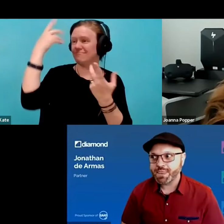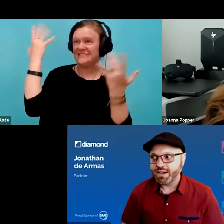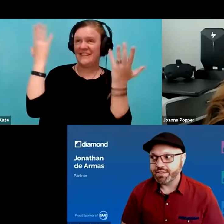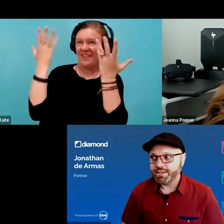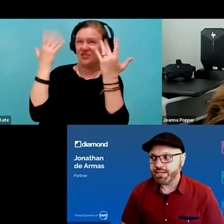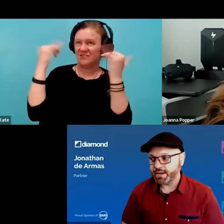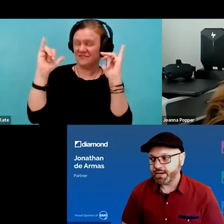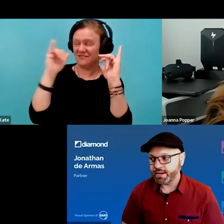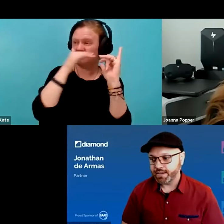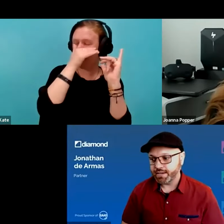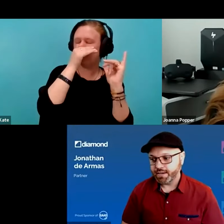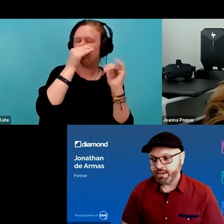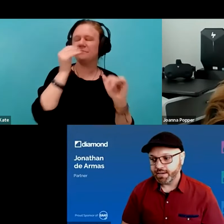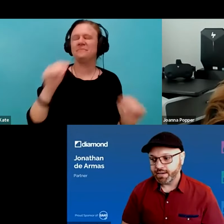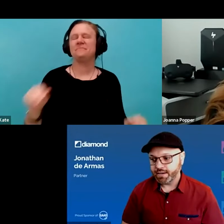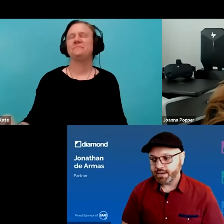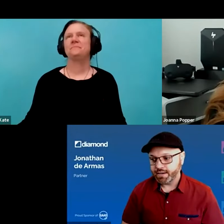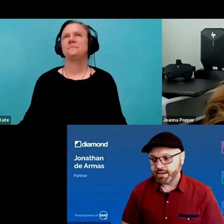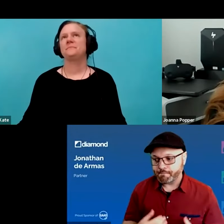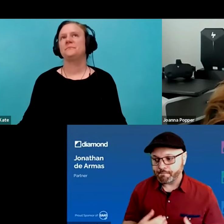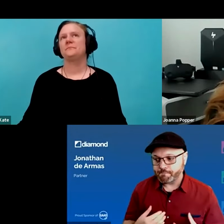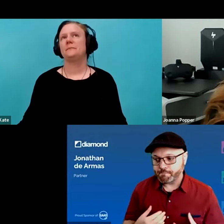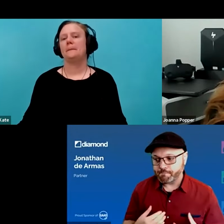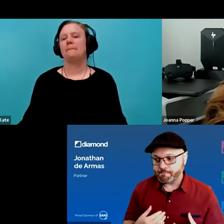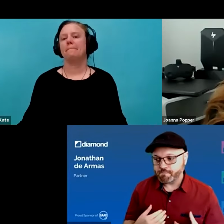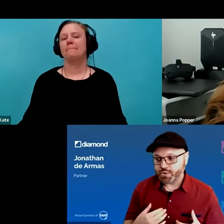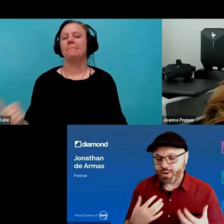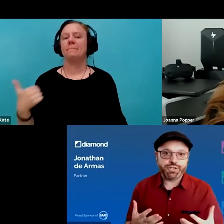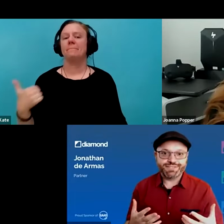Jonathan de Armas: I think that, you know, I'm really looking forward to